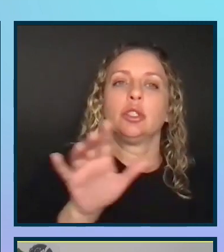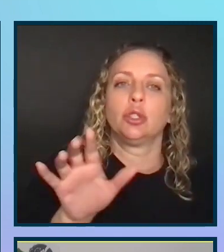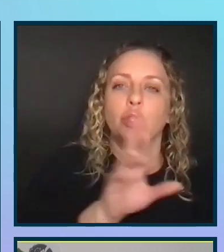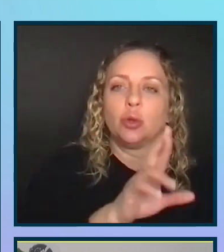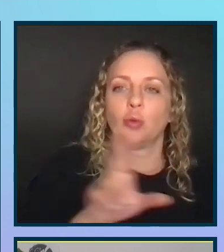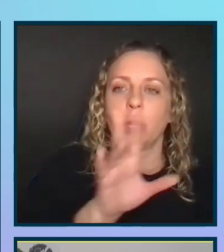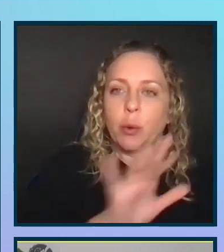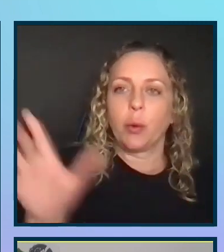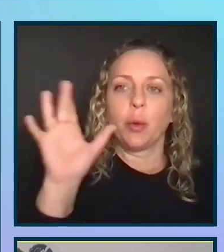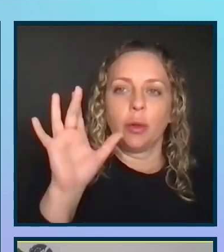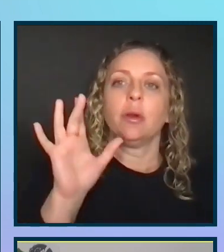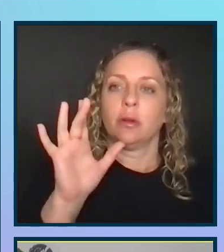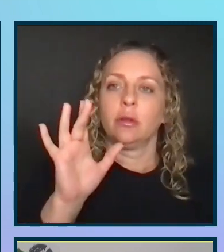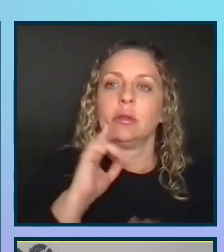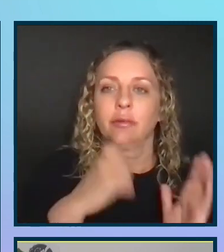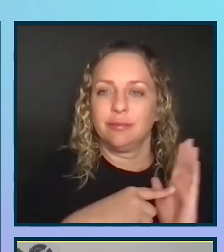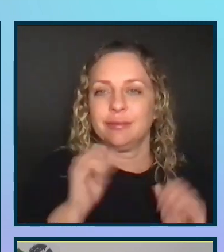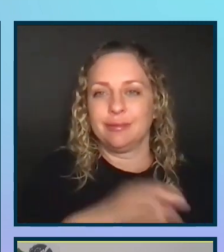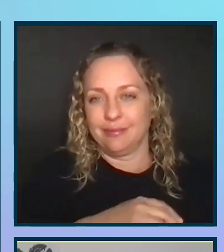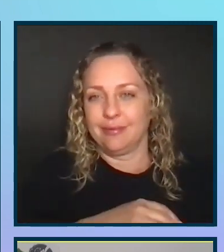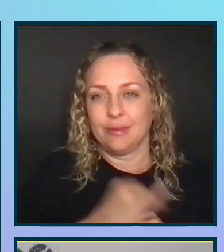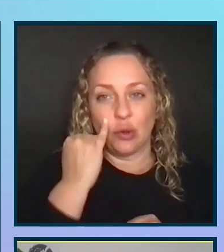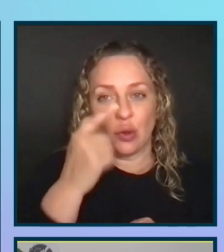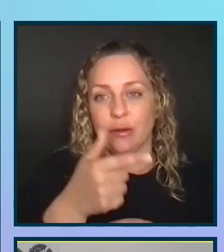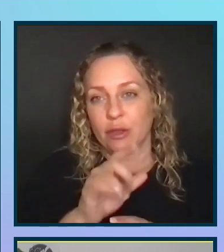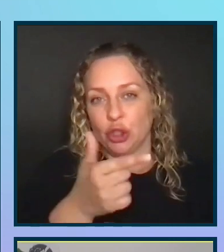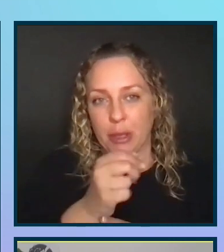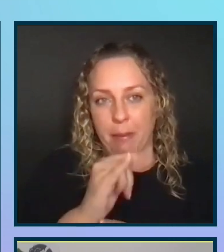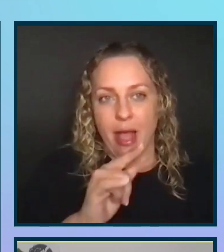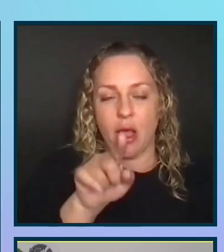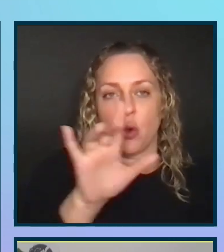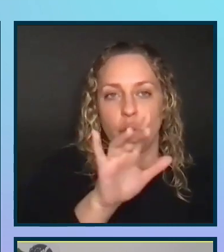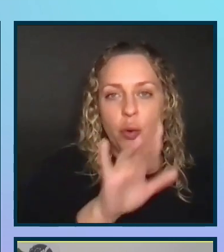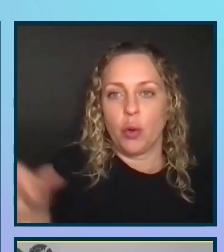to archive featuring Gmail. So if you are in Gmail and you swipe right, it's going to archive this.